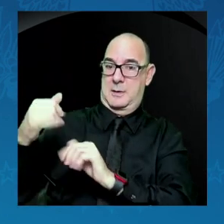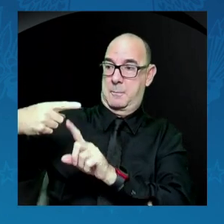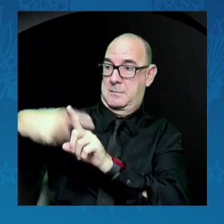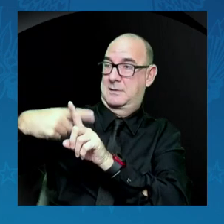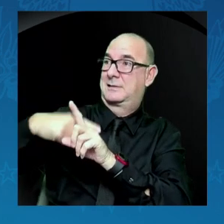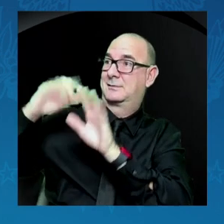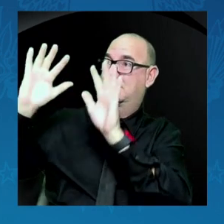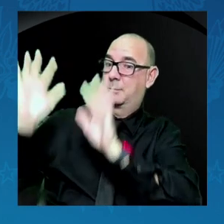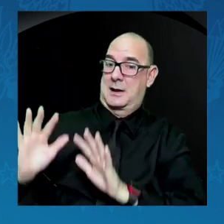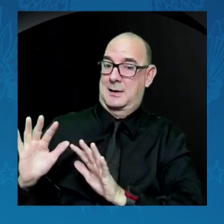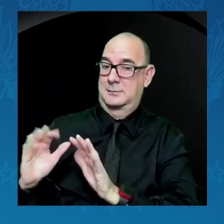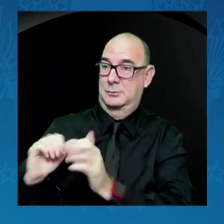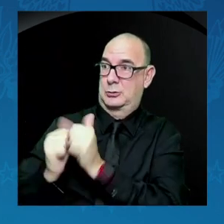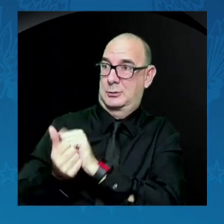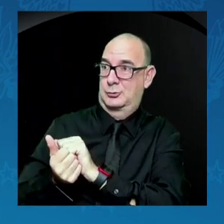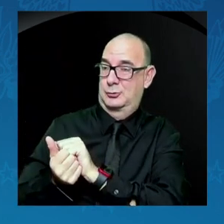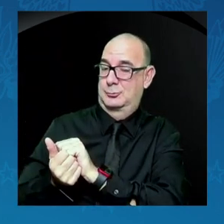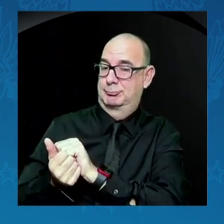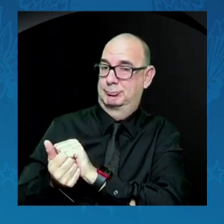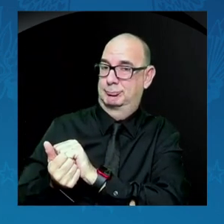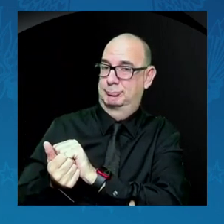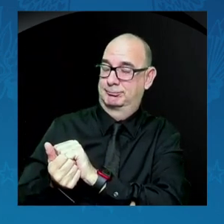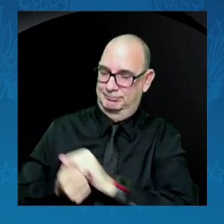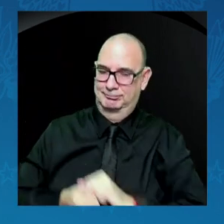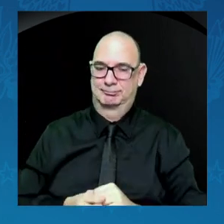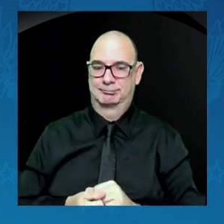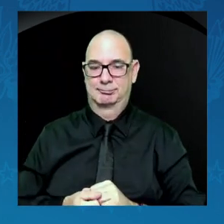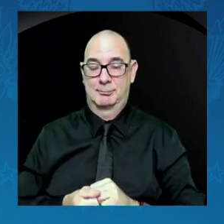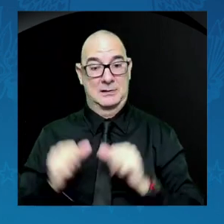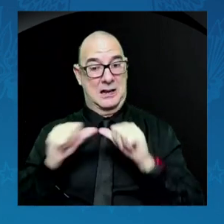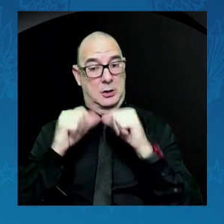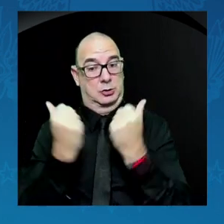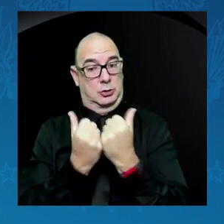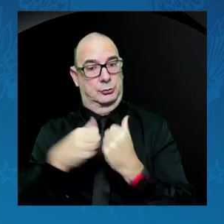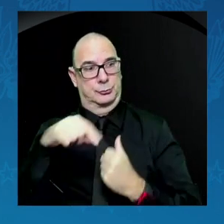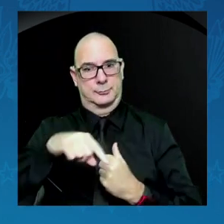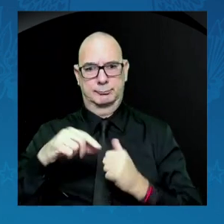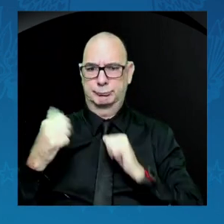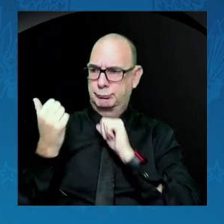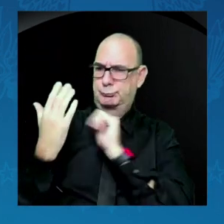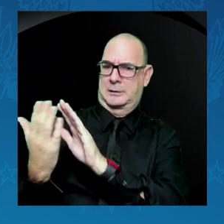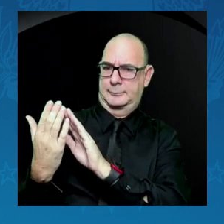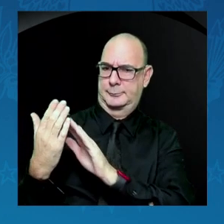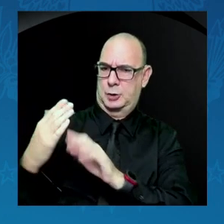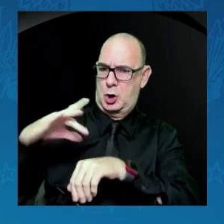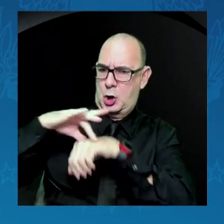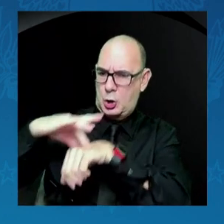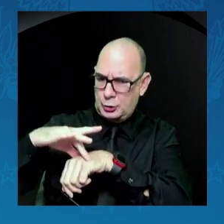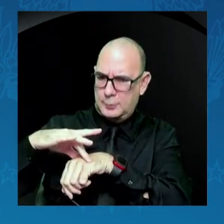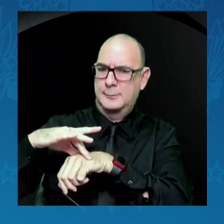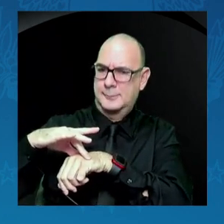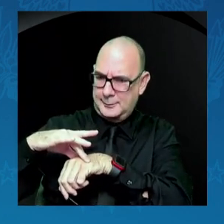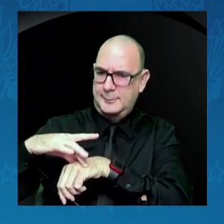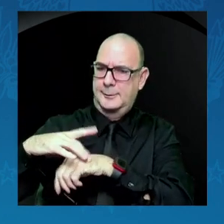And this agency is confronting Earth's greatest existential threat.